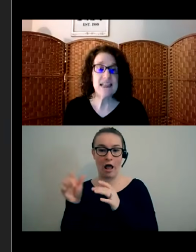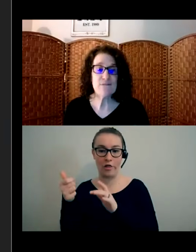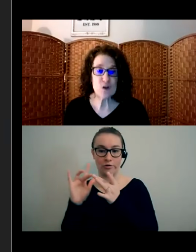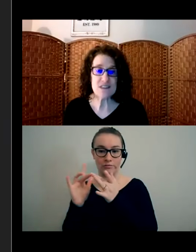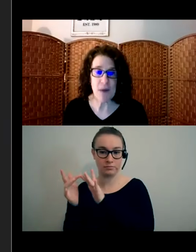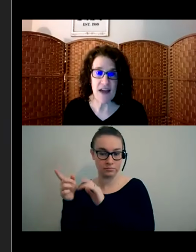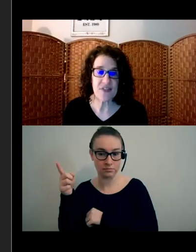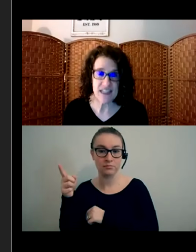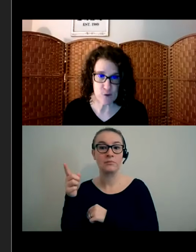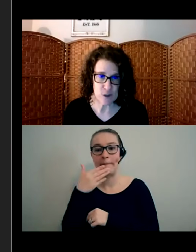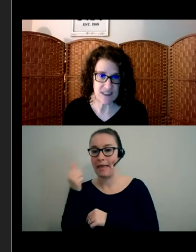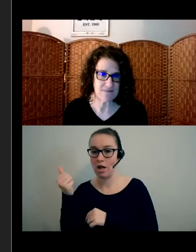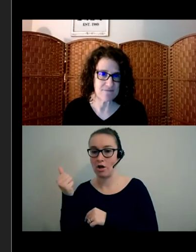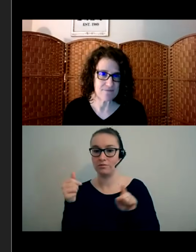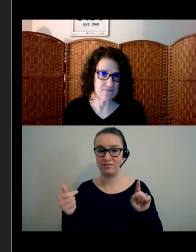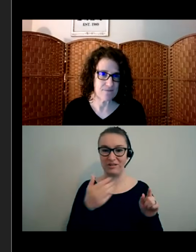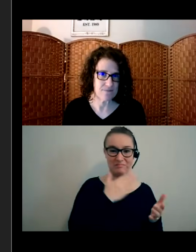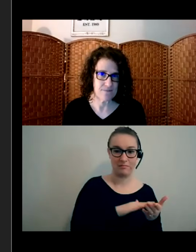See if you can spot the differences.